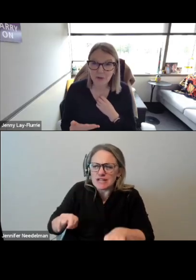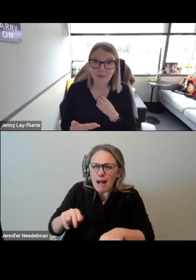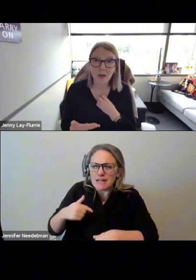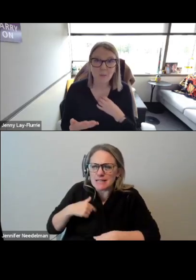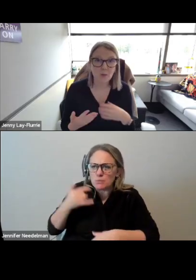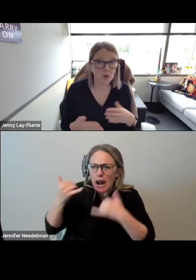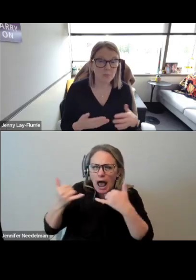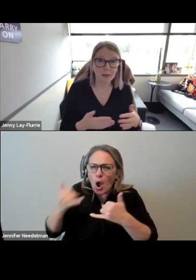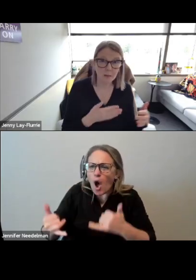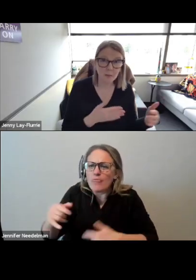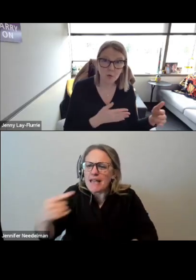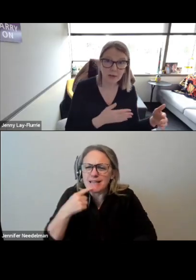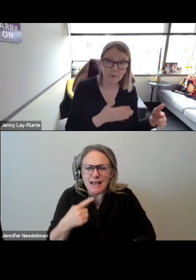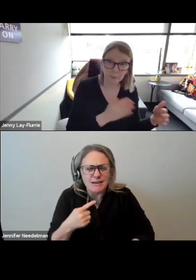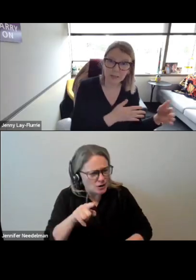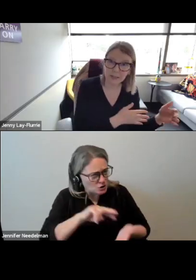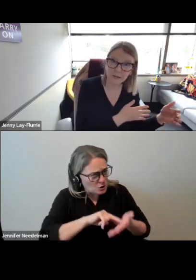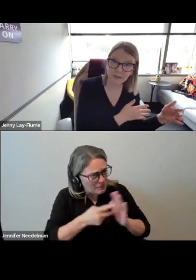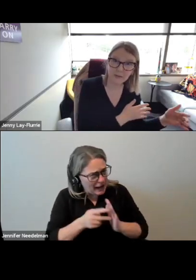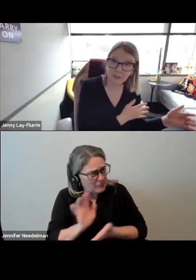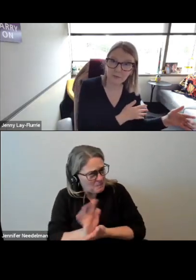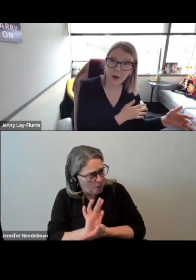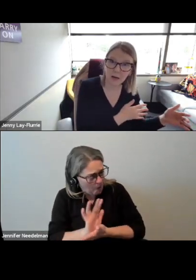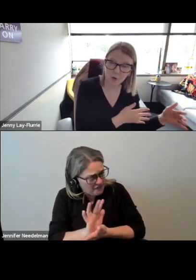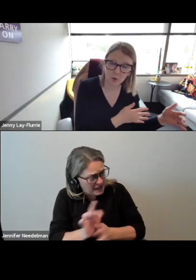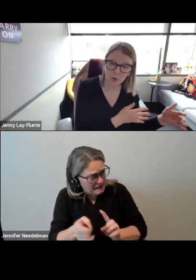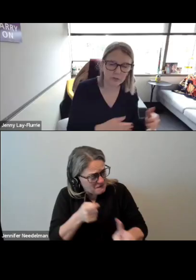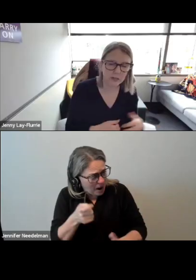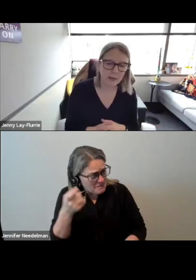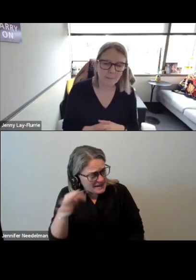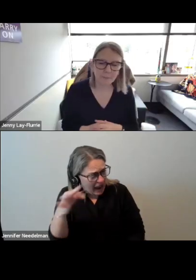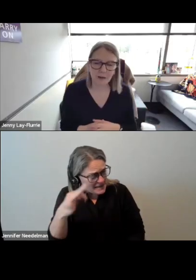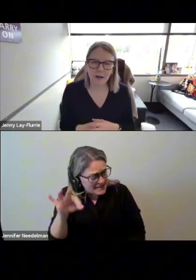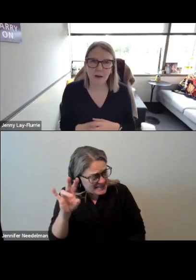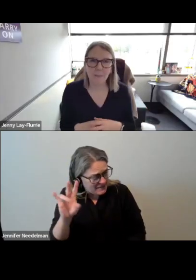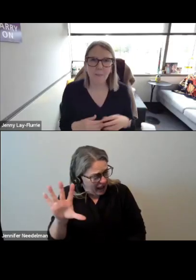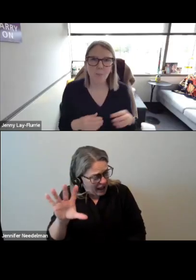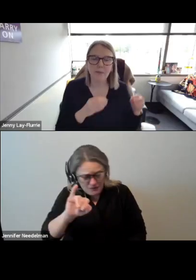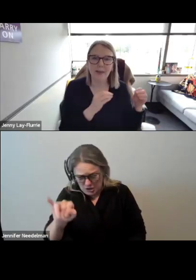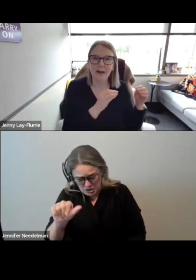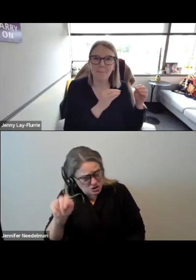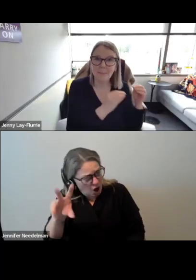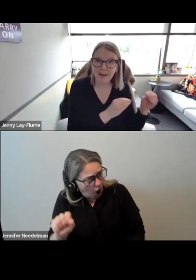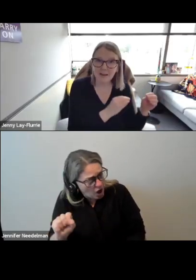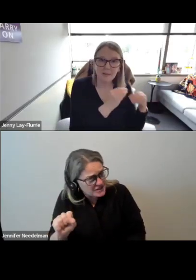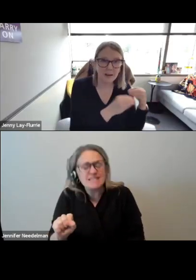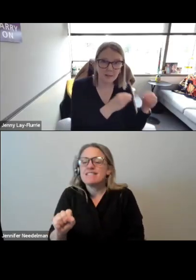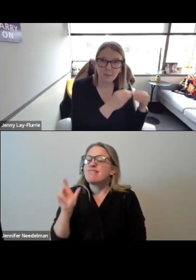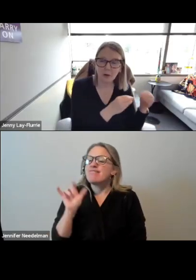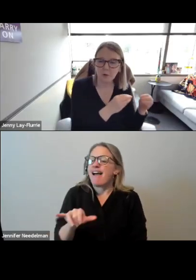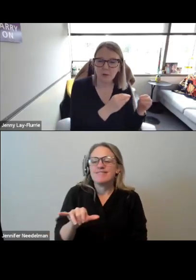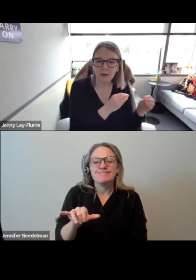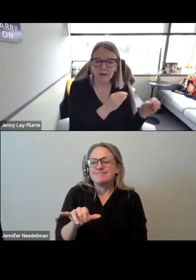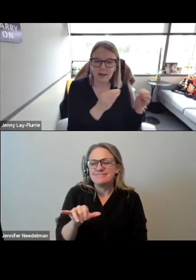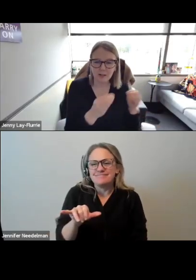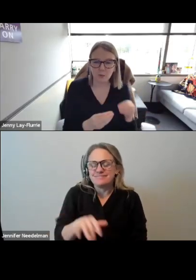It was, do you mean the movie from 1975, Jaws? What that meant in that experiment led